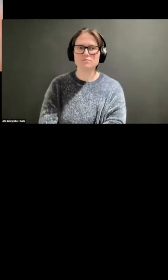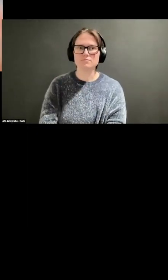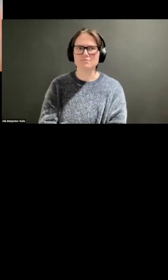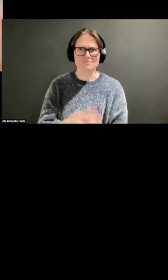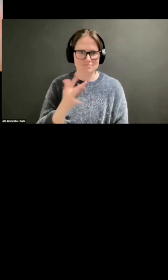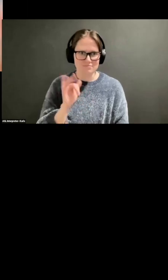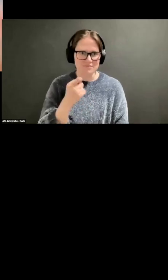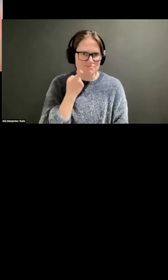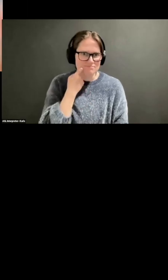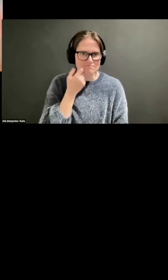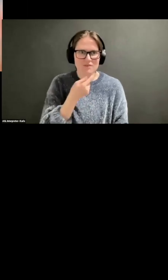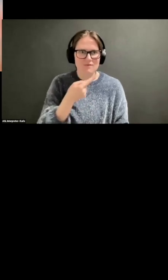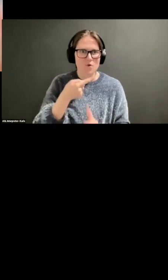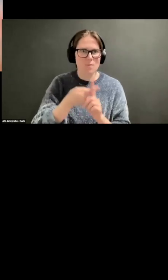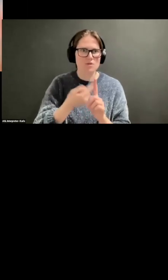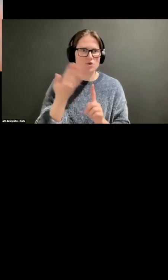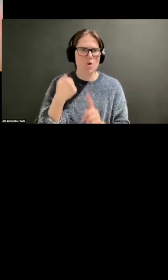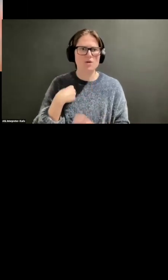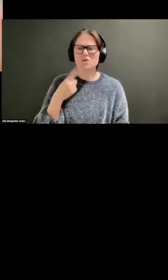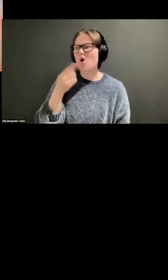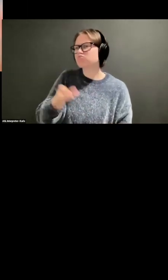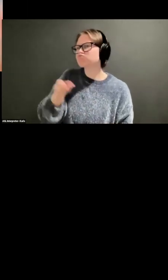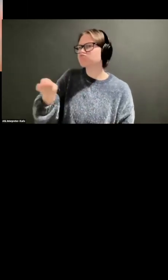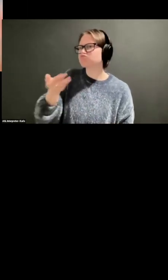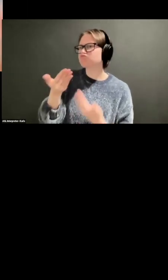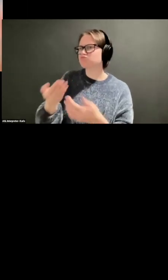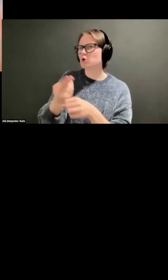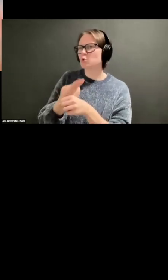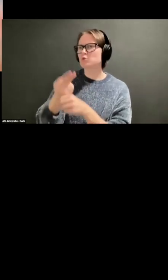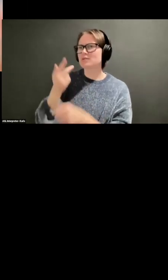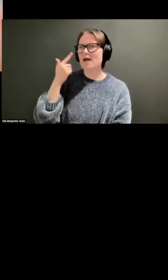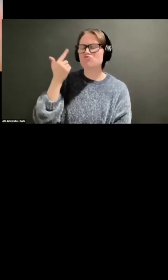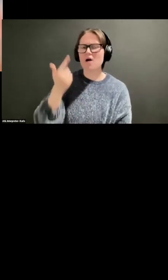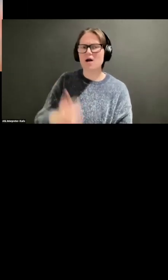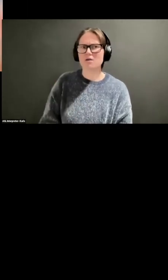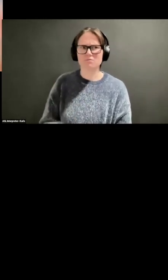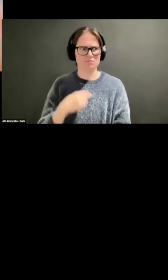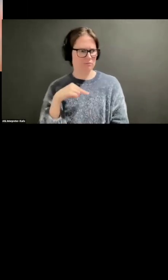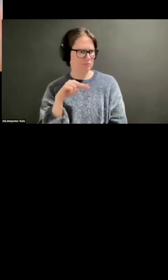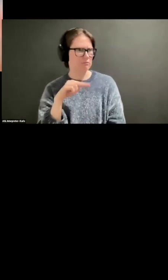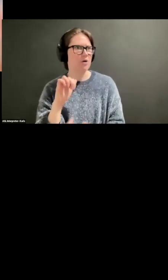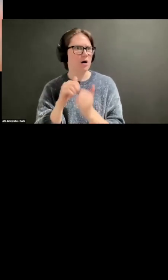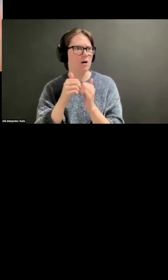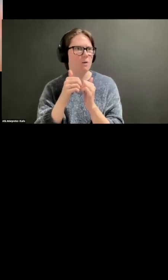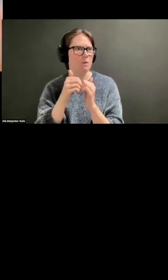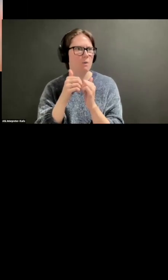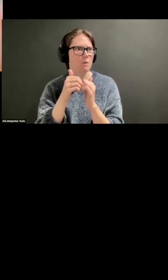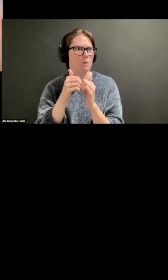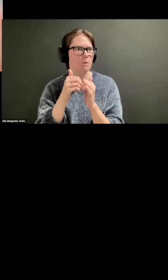because he i was like oh well here just use the hair dryer and he was like how do I, you know, he was having